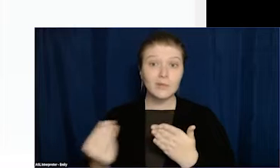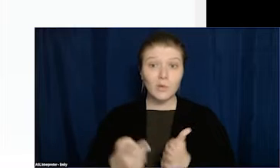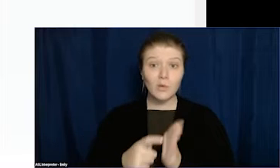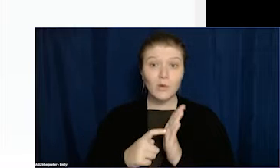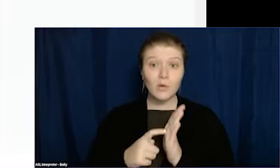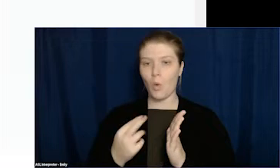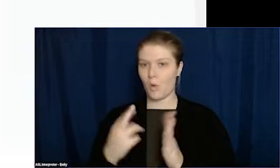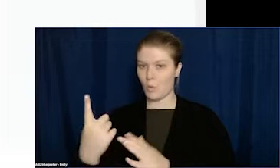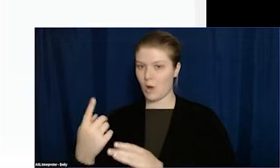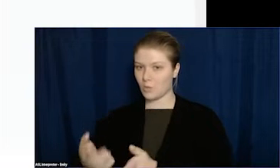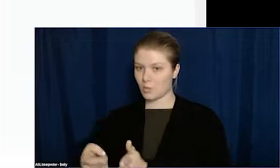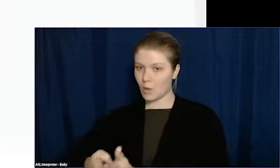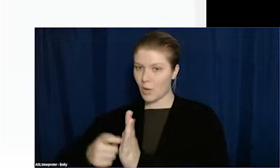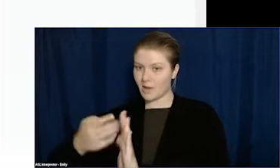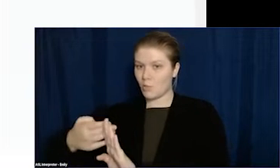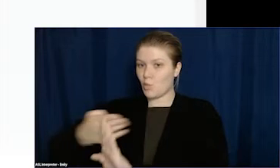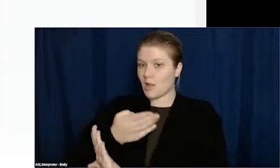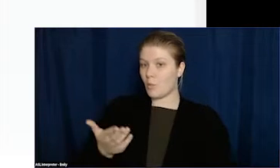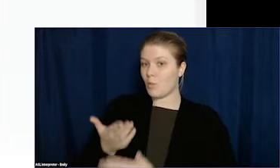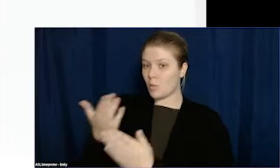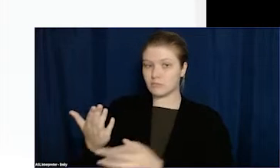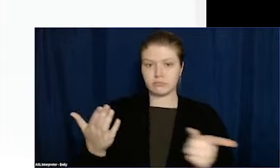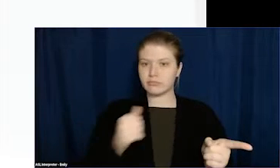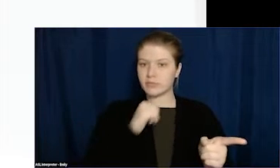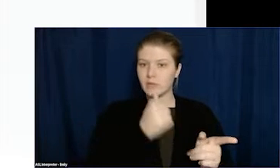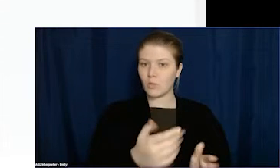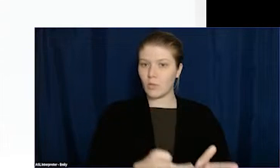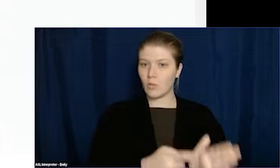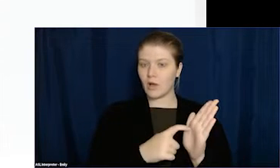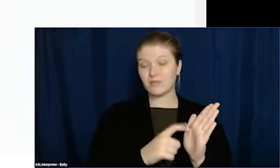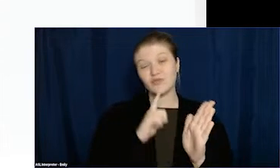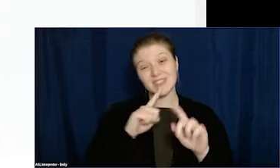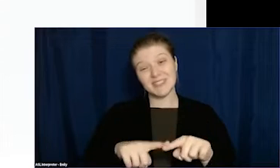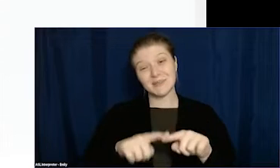Right now at NSF, our systems are not that sophisticated to determine the differences